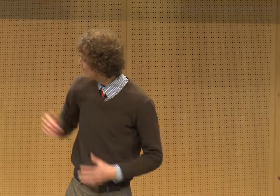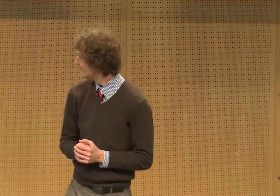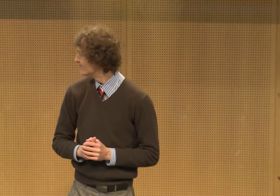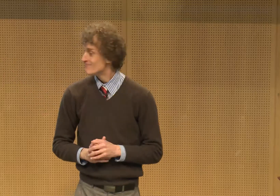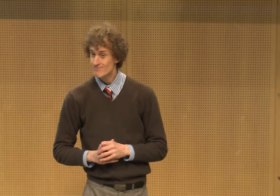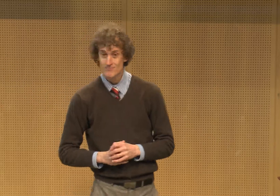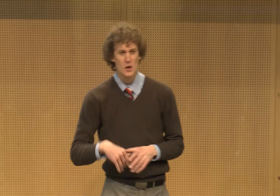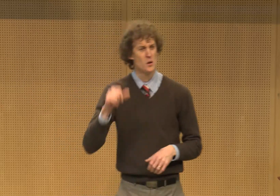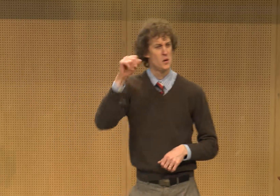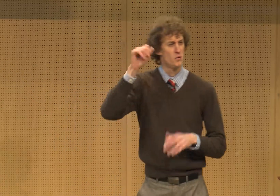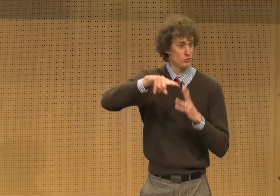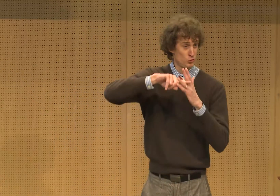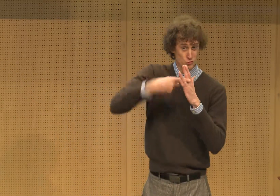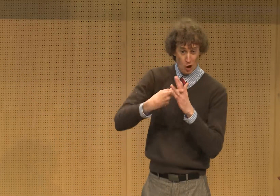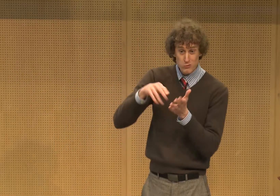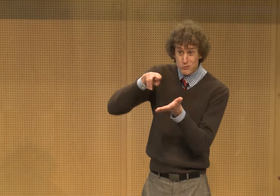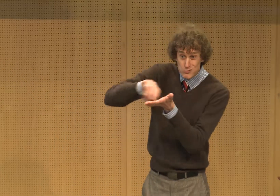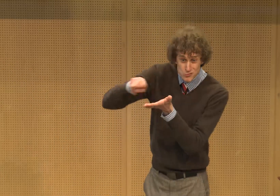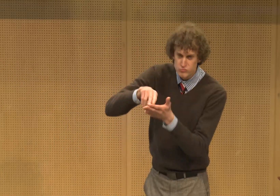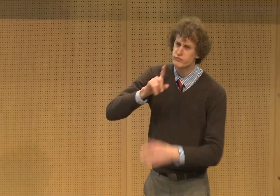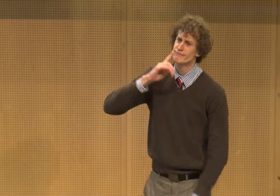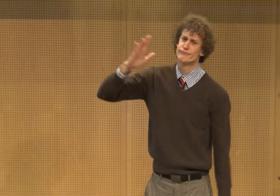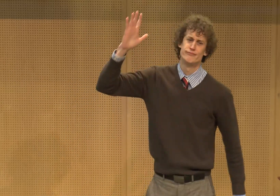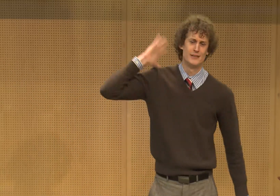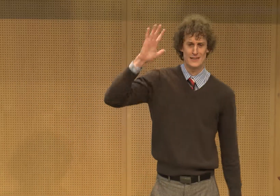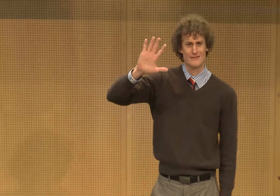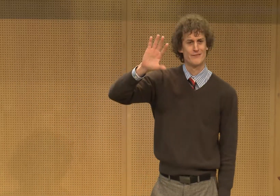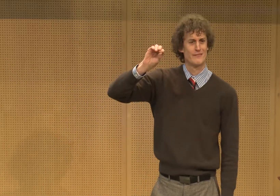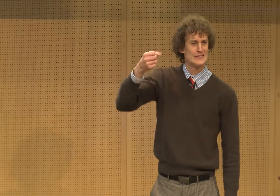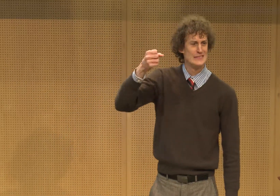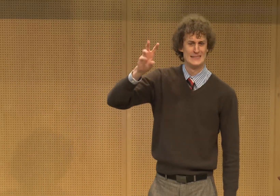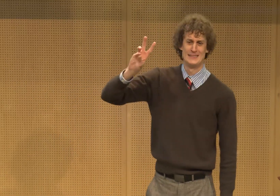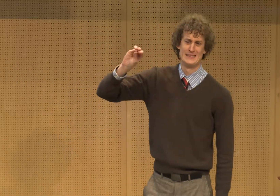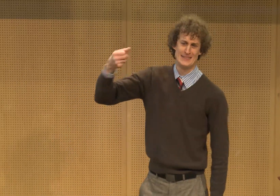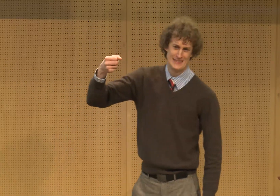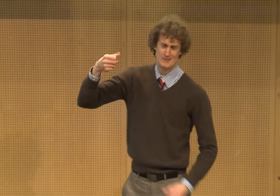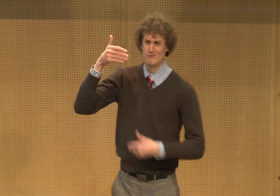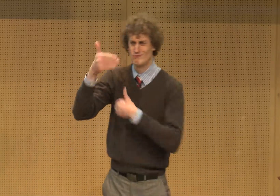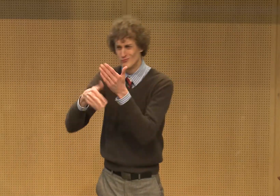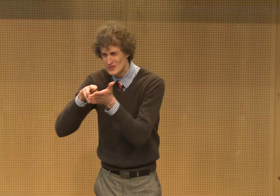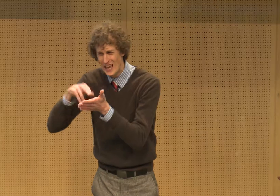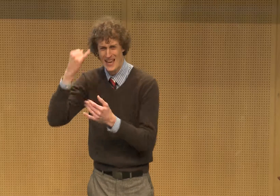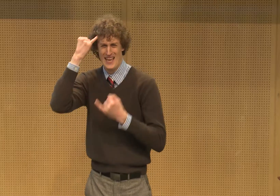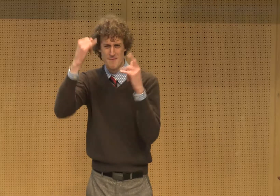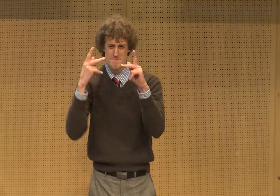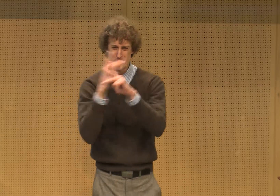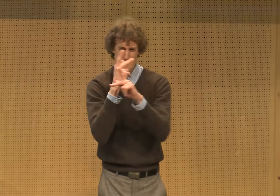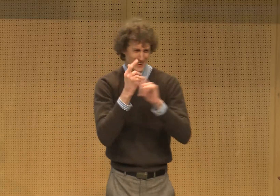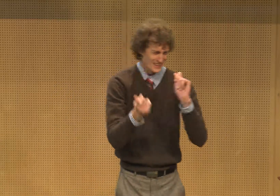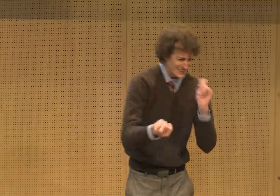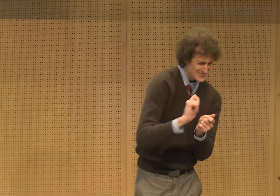and then come down to what has been said. Now, this has been around since the '50s or '60s,